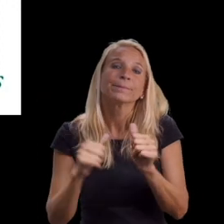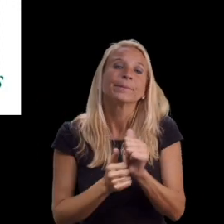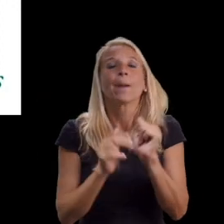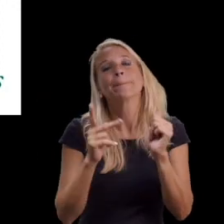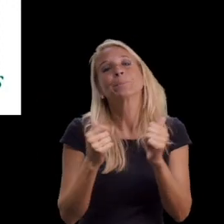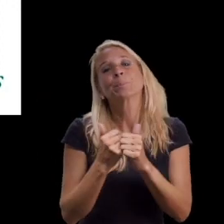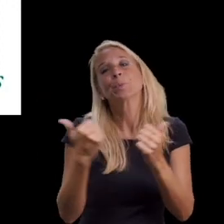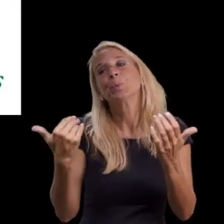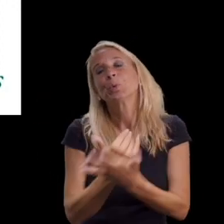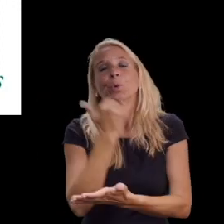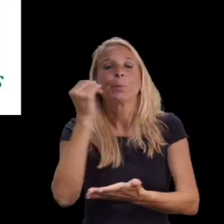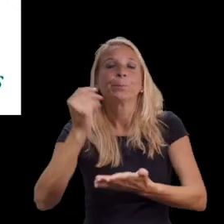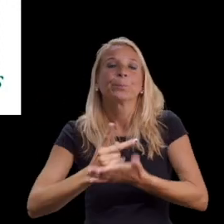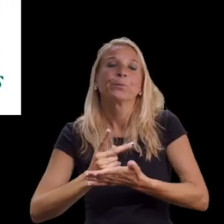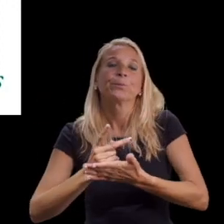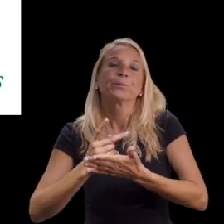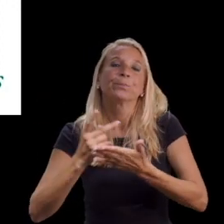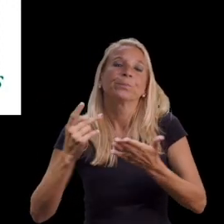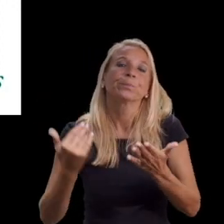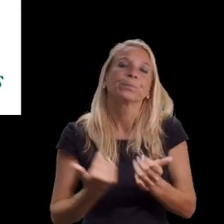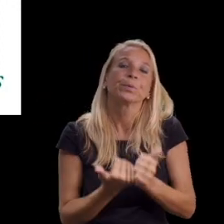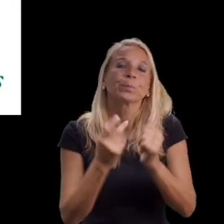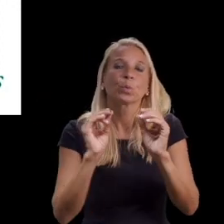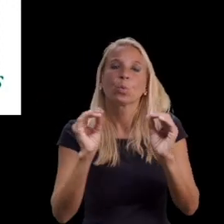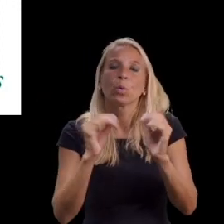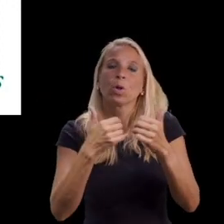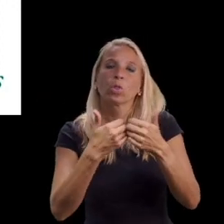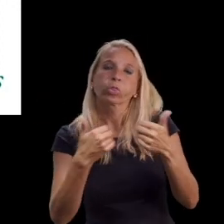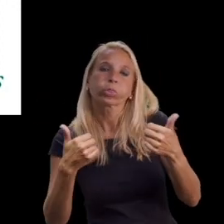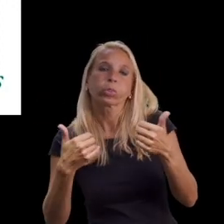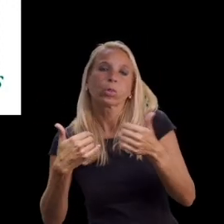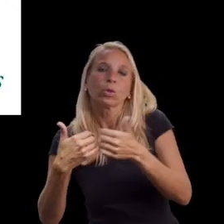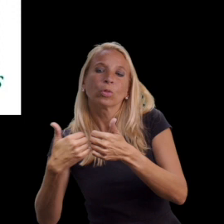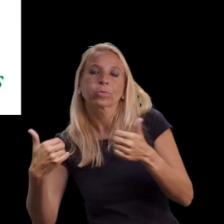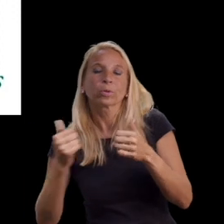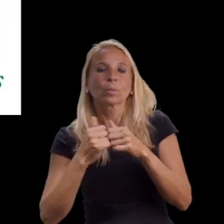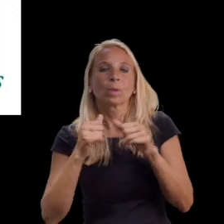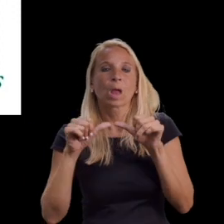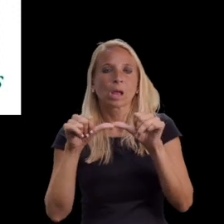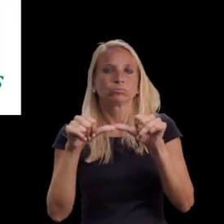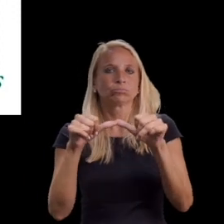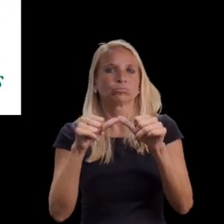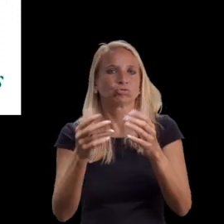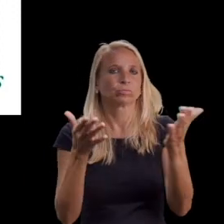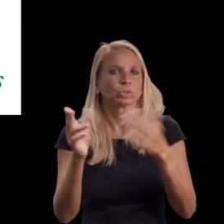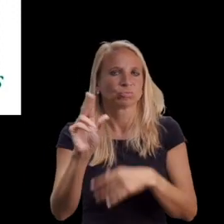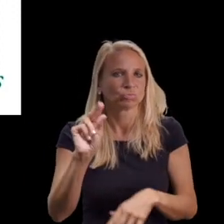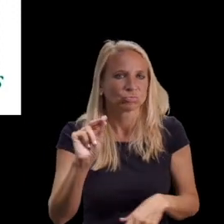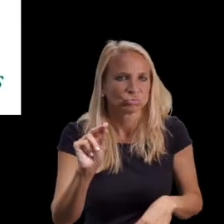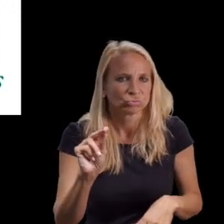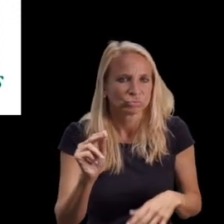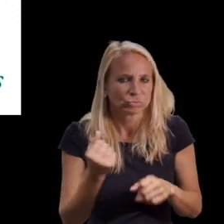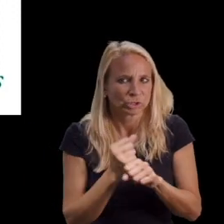and issuing new authorizations, so that there's no gaps or there's no issues with the continuation.